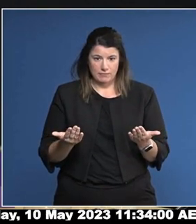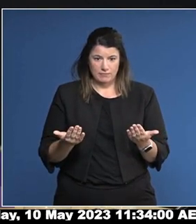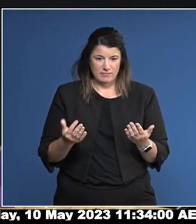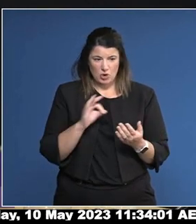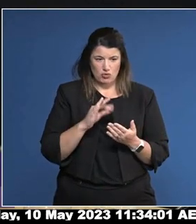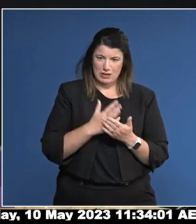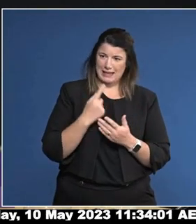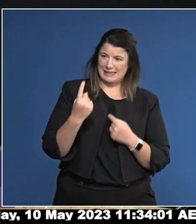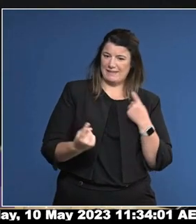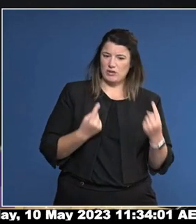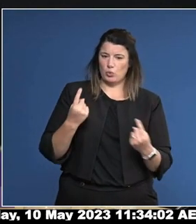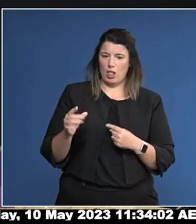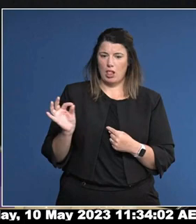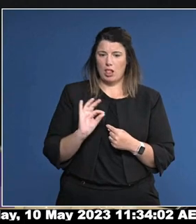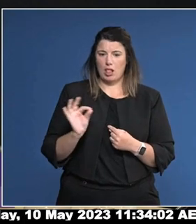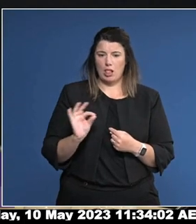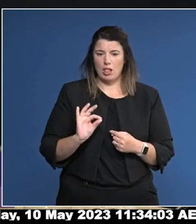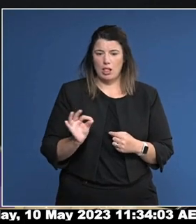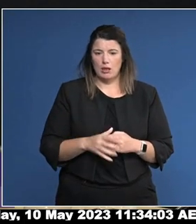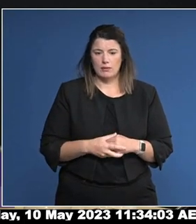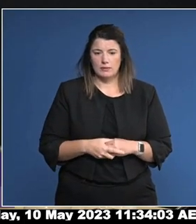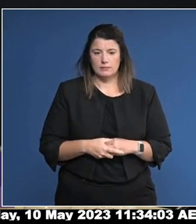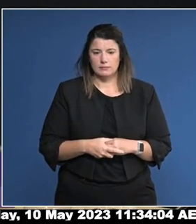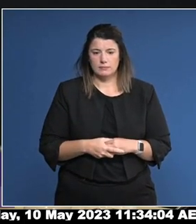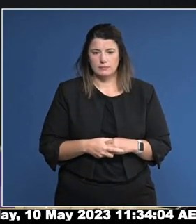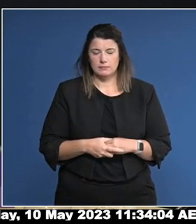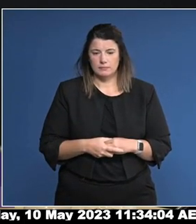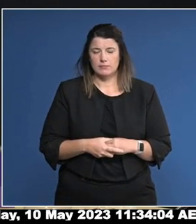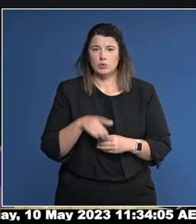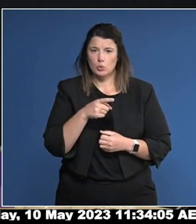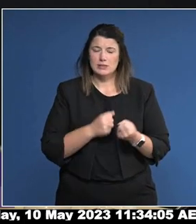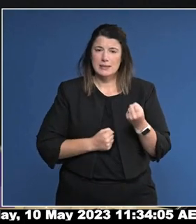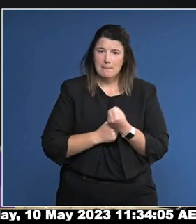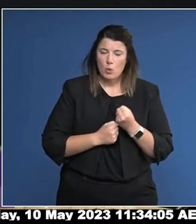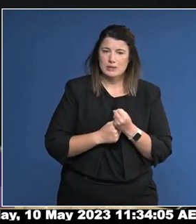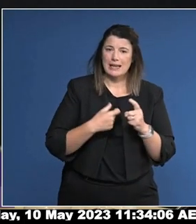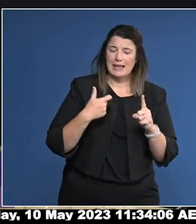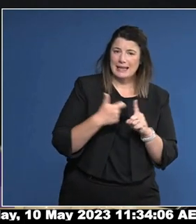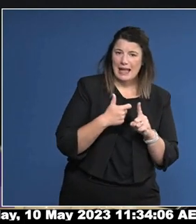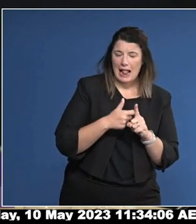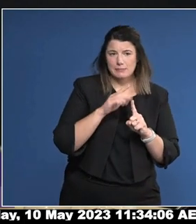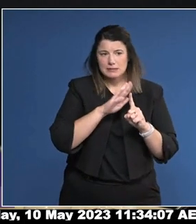But among the things you've listed is you were supporting Kaleb's aspirations to work